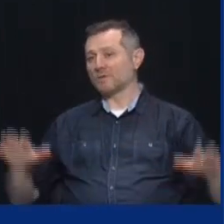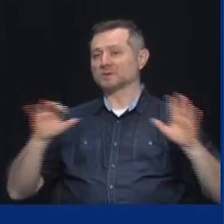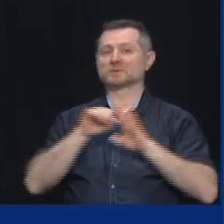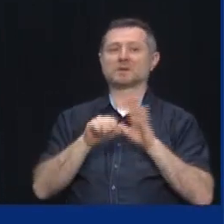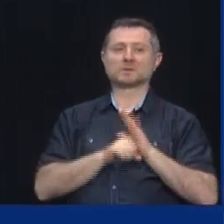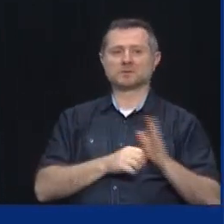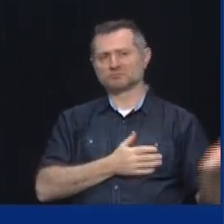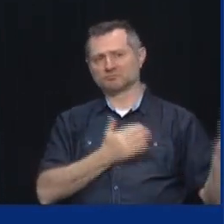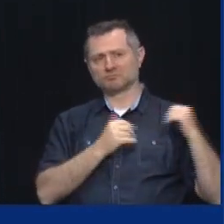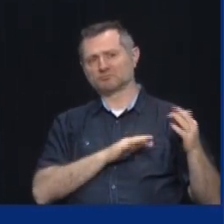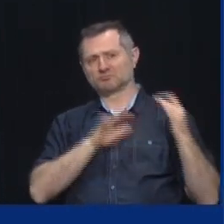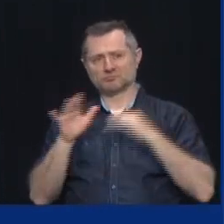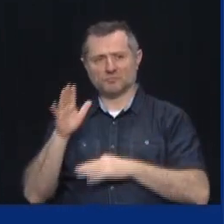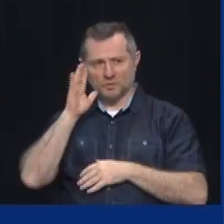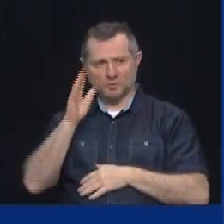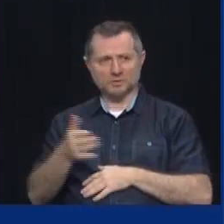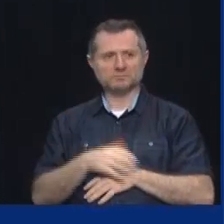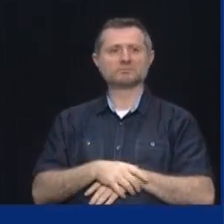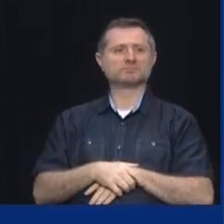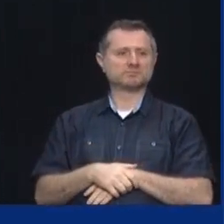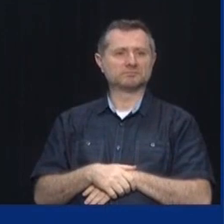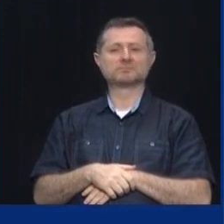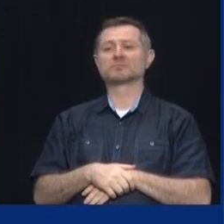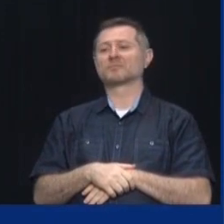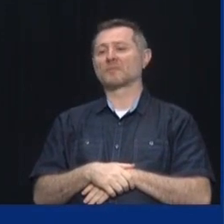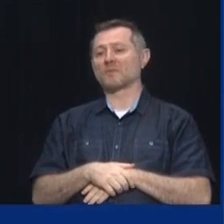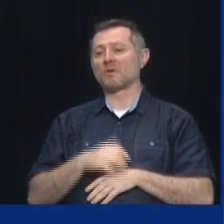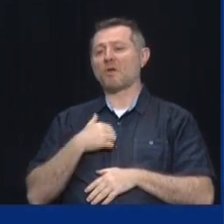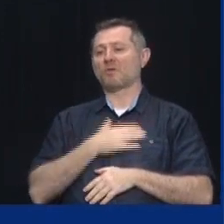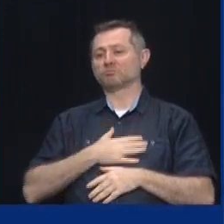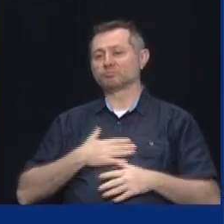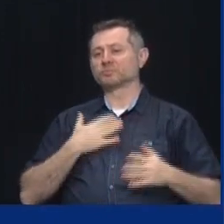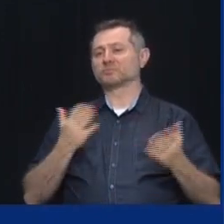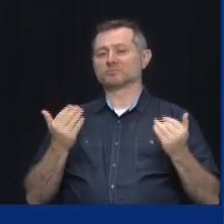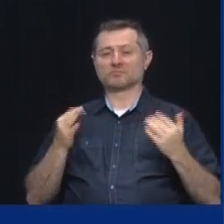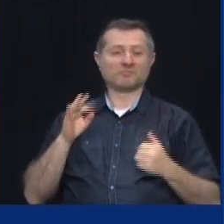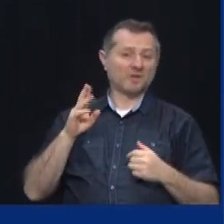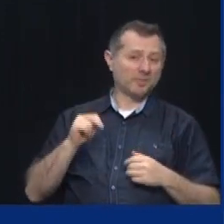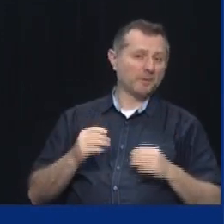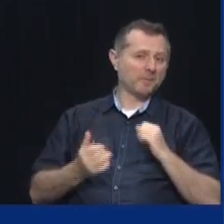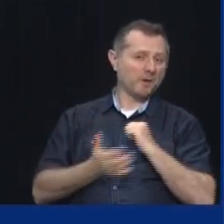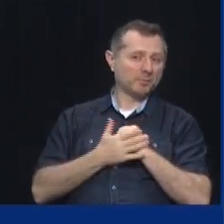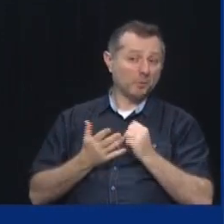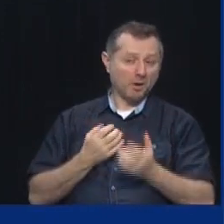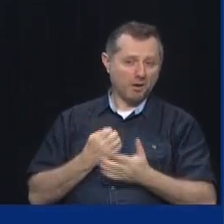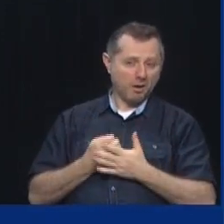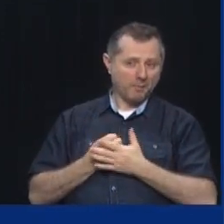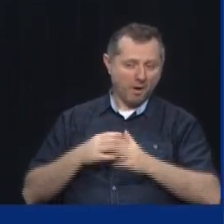REIMAGINING. IT'S BETTER THAN EVER BEFORE. WE INVITE NOT ONLY NEW YORKERS.